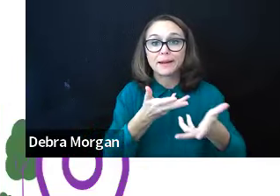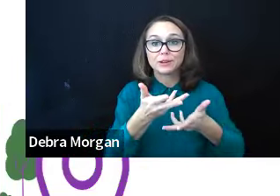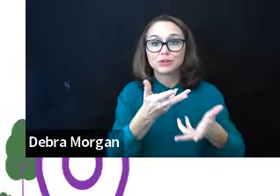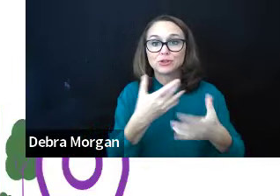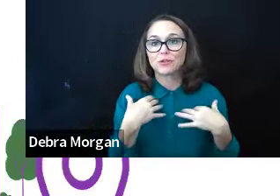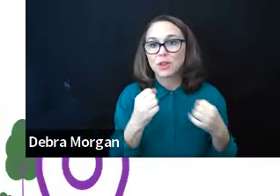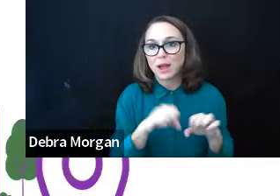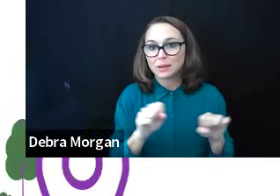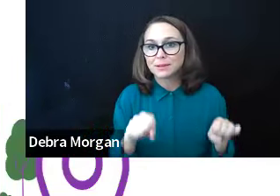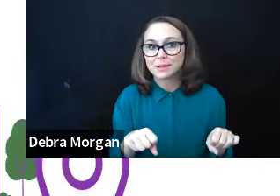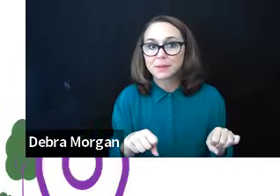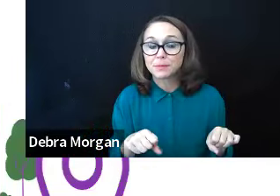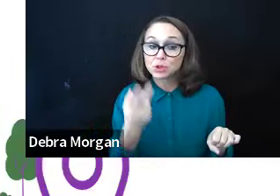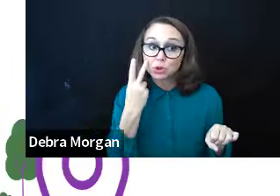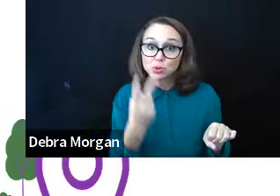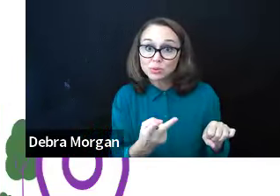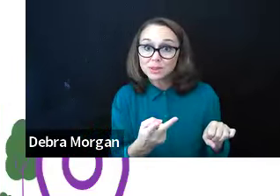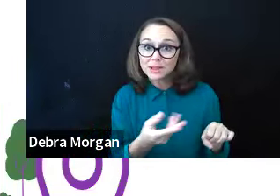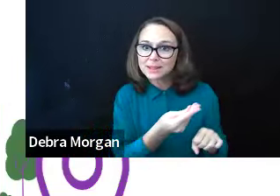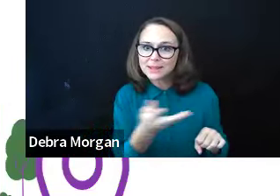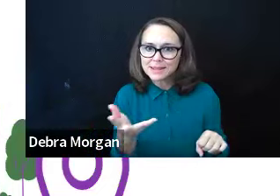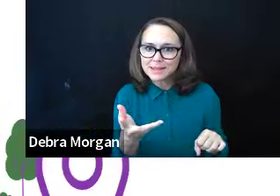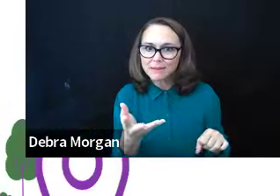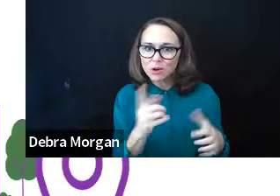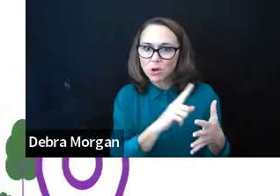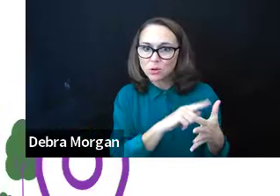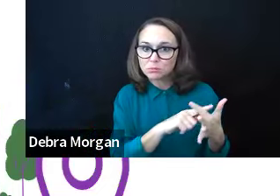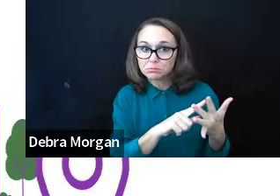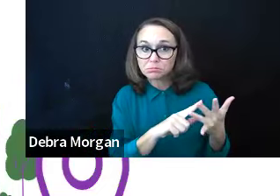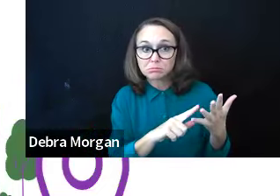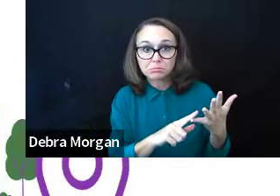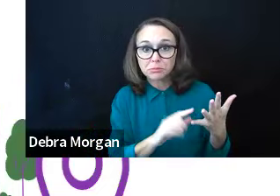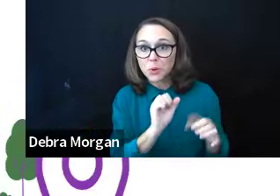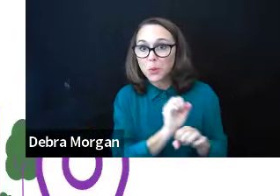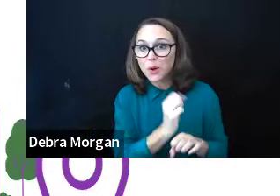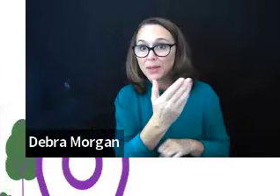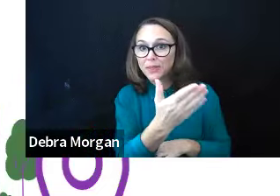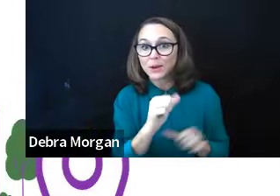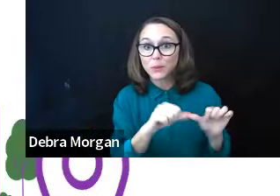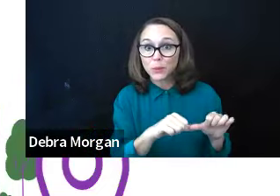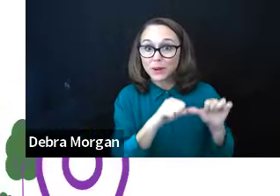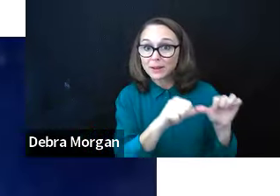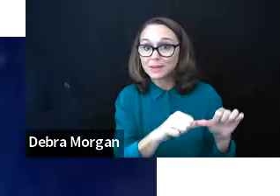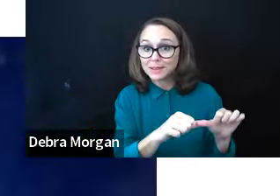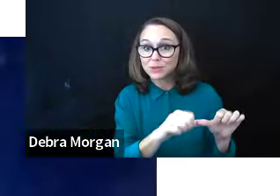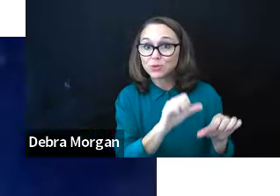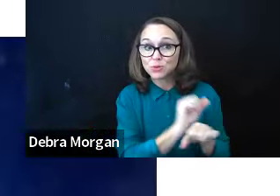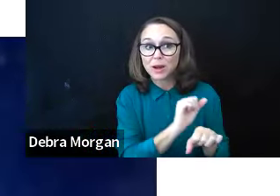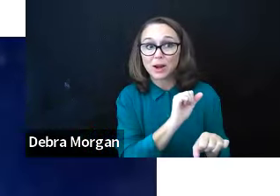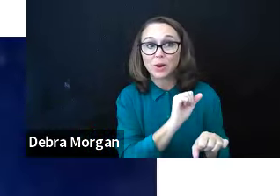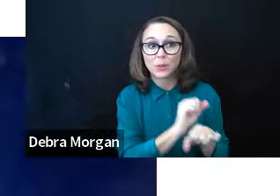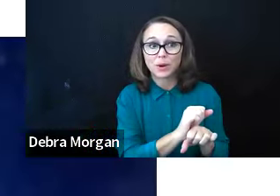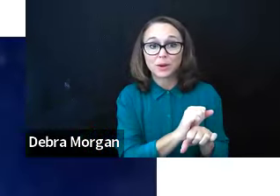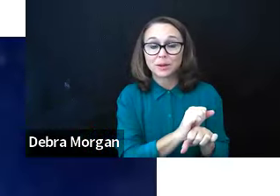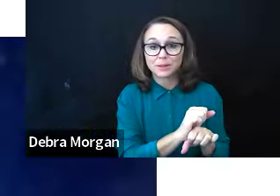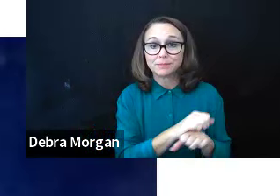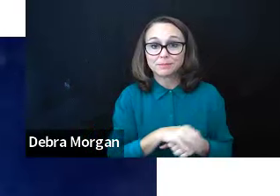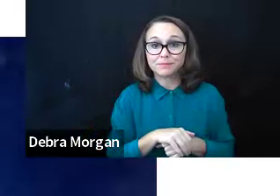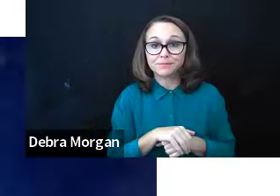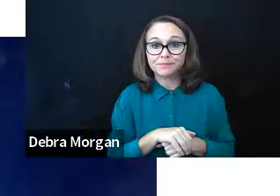So you can see several arms of the work were there. We continue the work, next slide, and